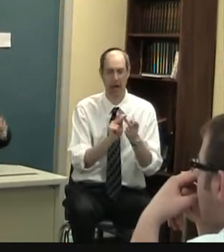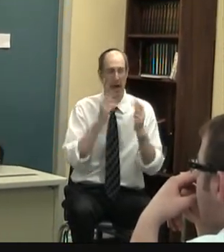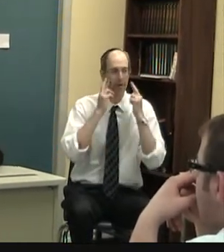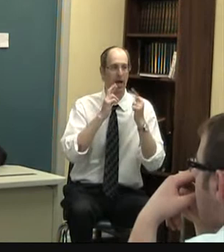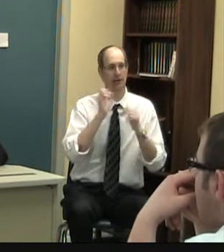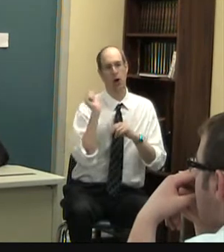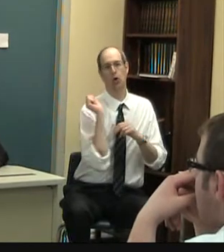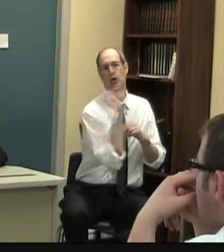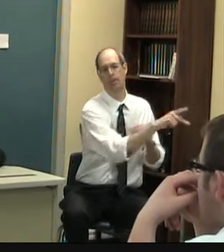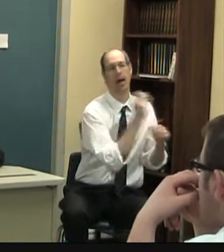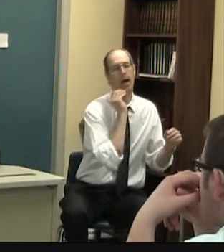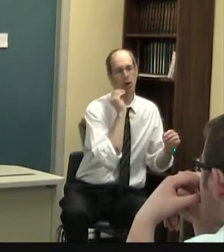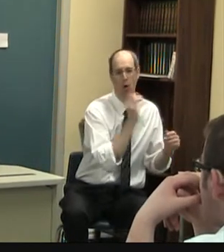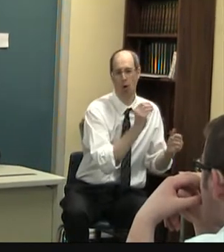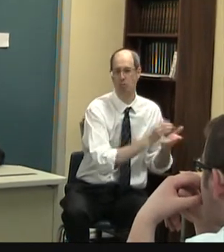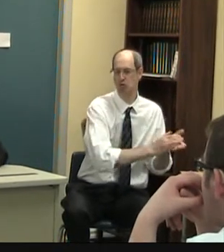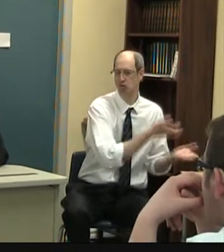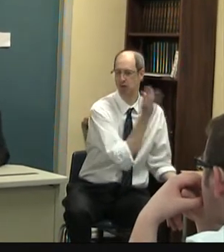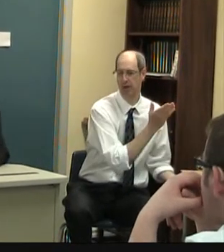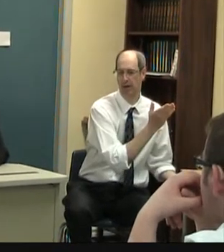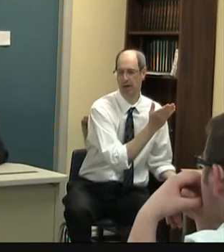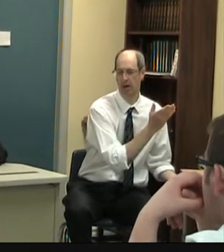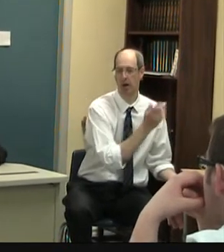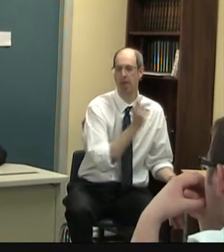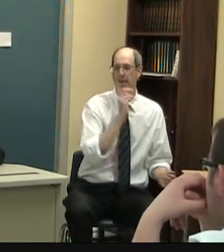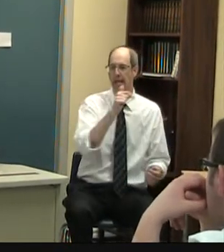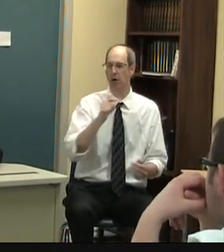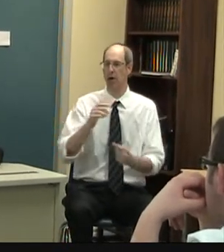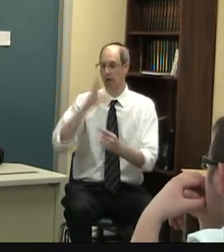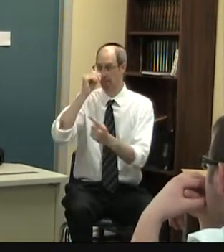back on his way home But after that took a beer and his wife go with the rebel and